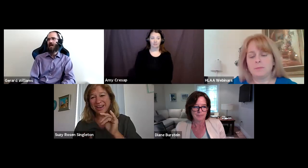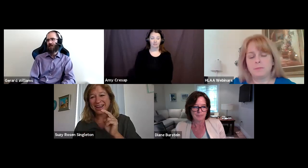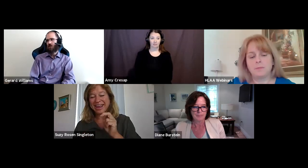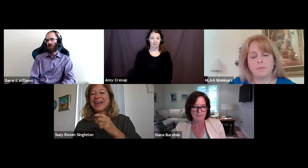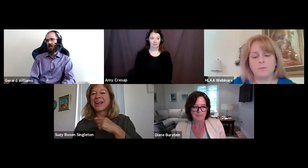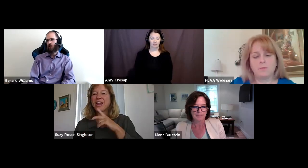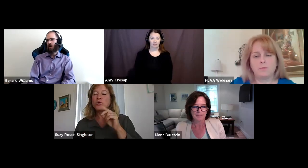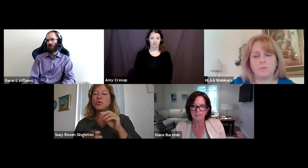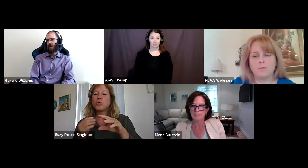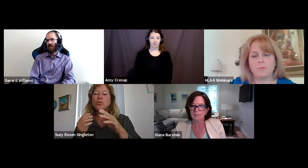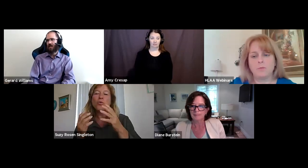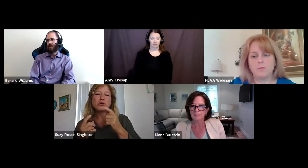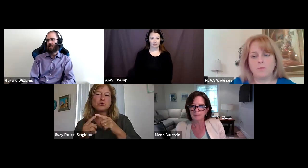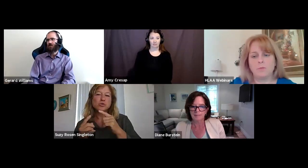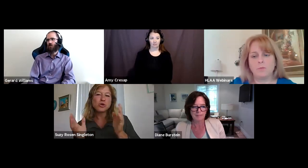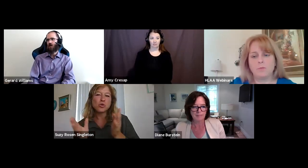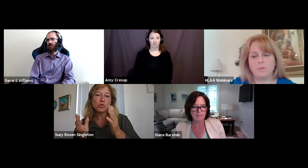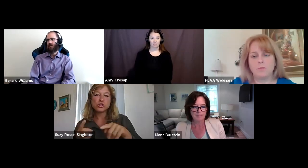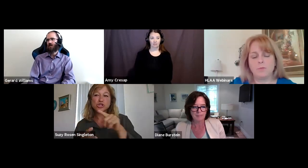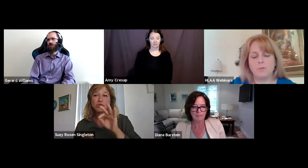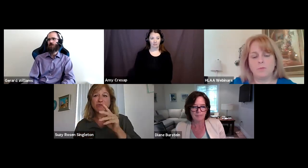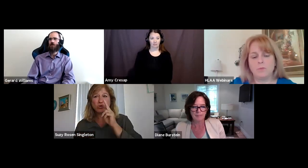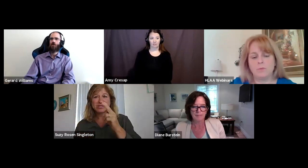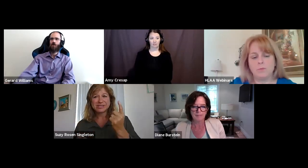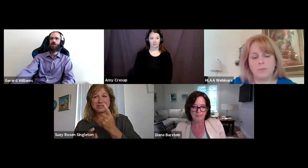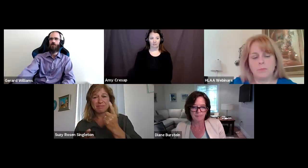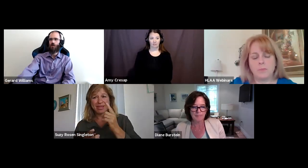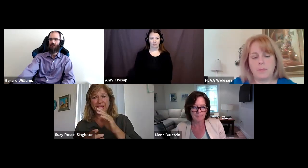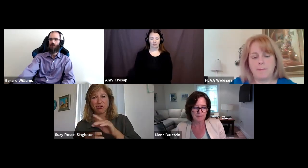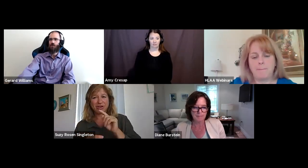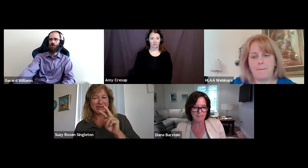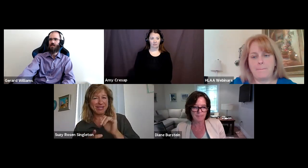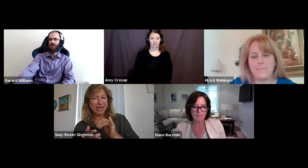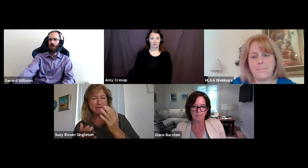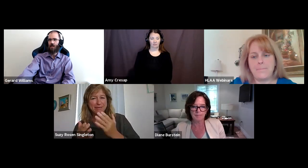I think you said it well, Diane. I do want to encourage you if you do see something